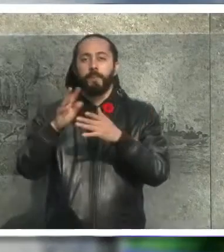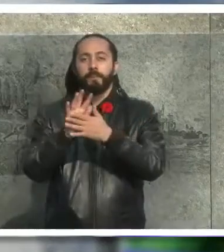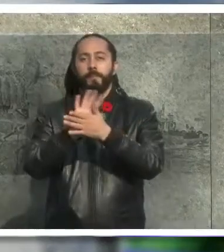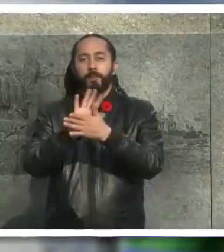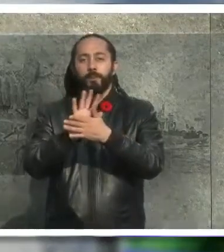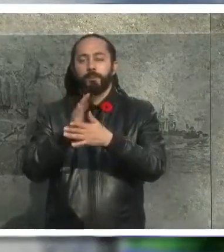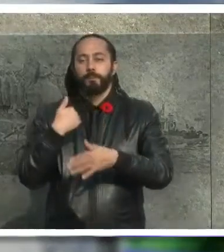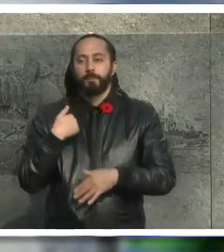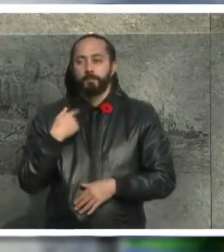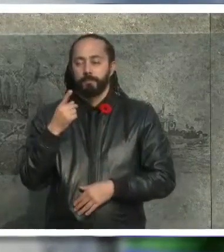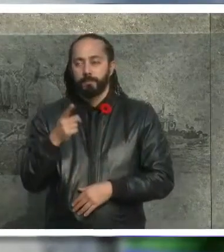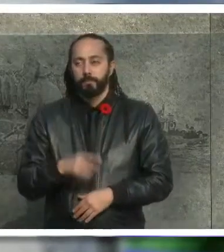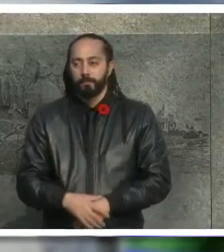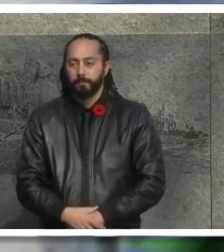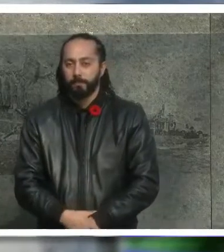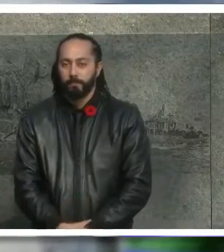I take your attention to the video screen now.